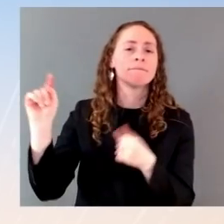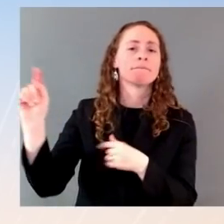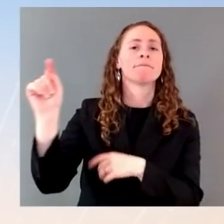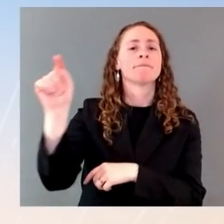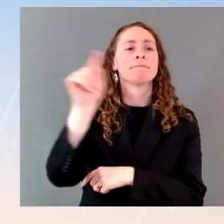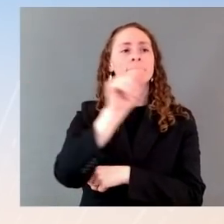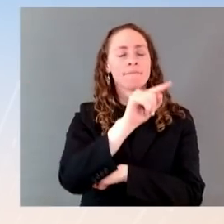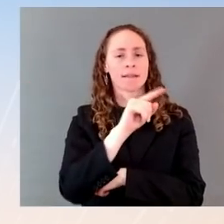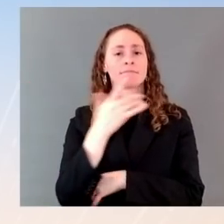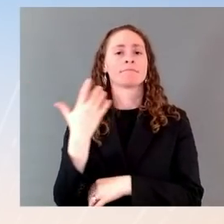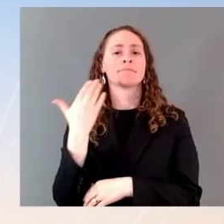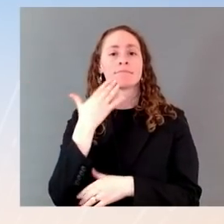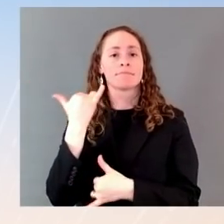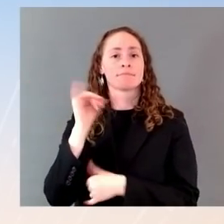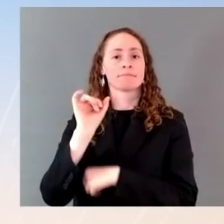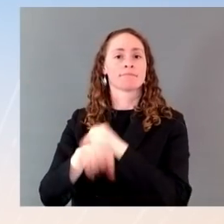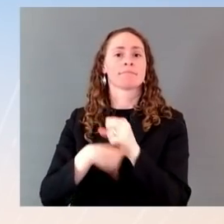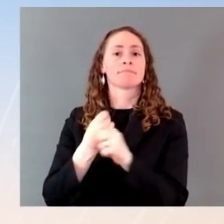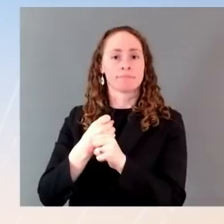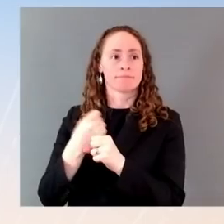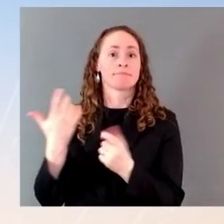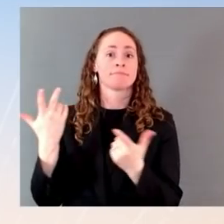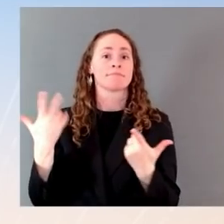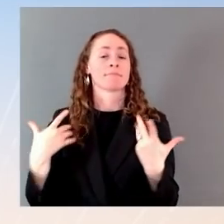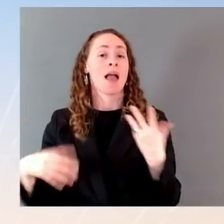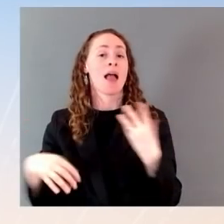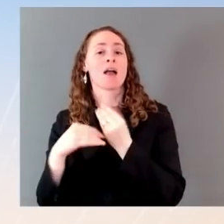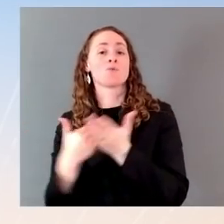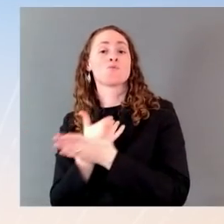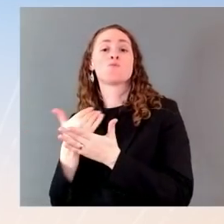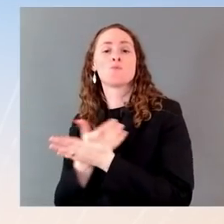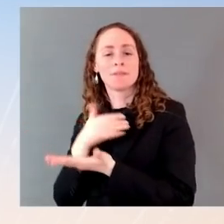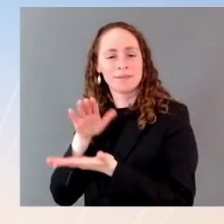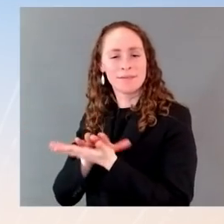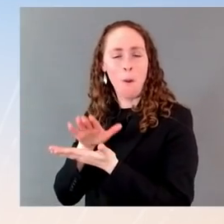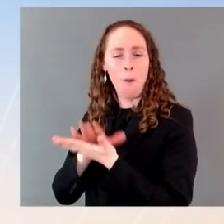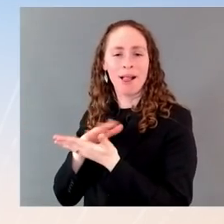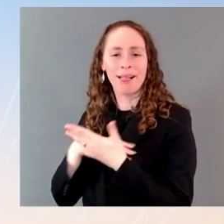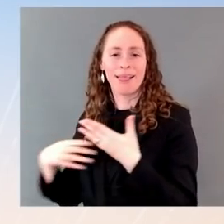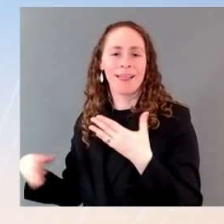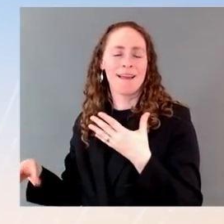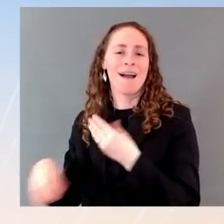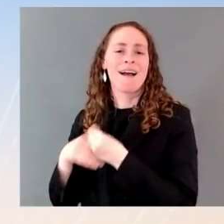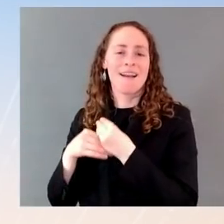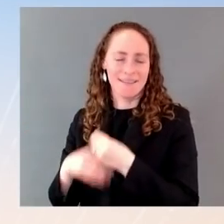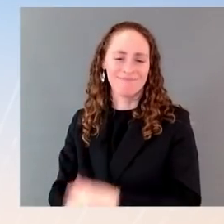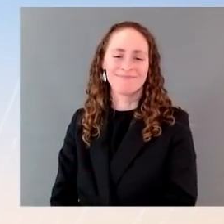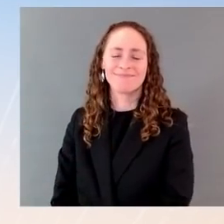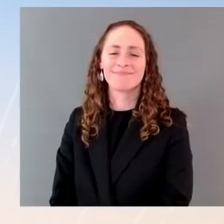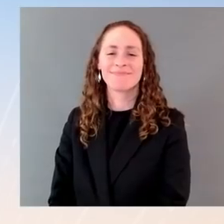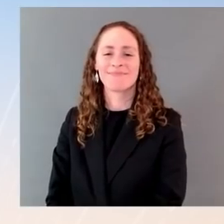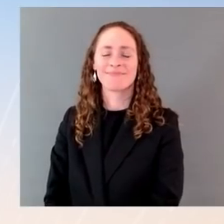We also doubled down our work to get testing to congregate settings that were more vulnerable and where demand was higher.